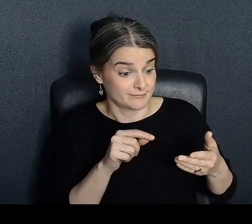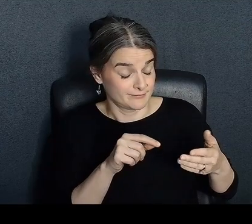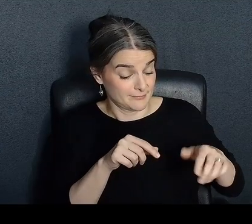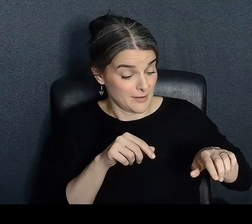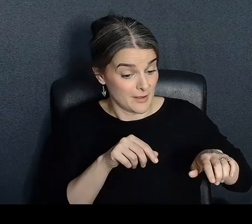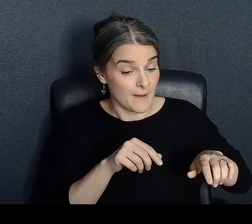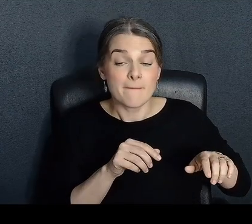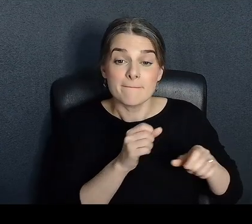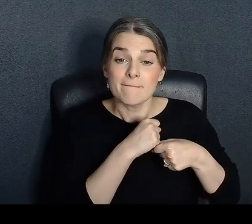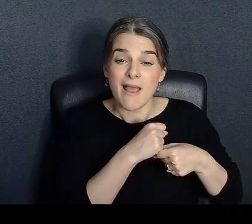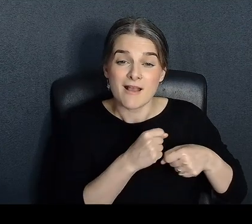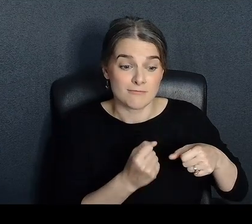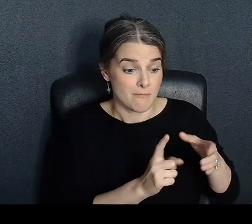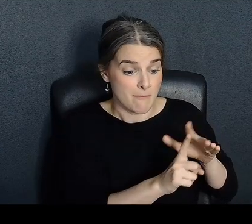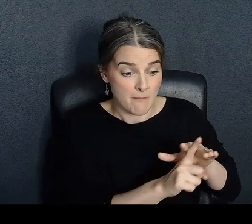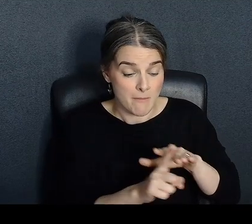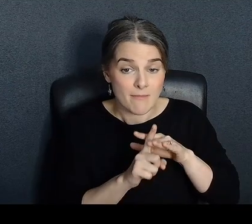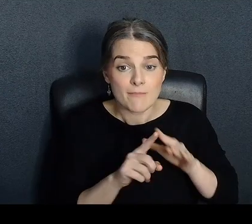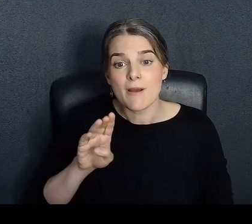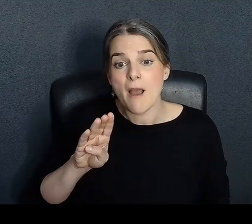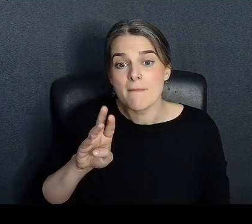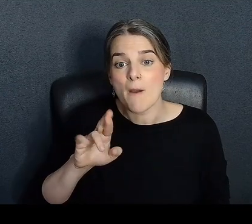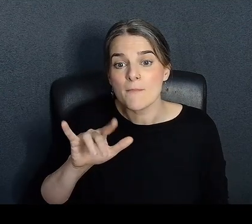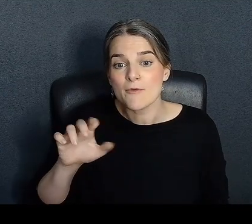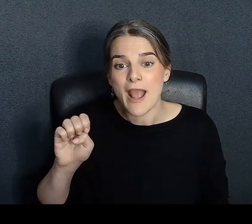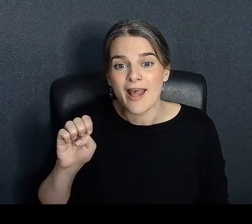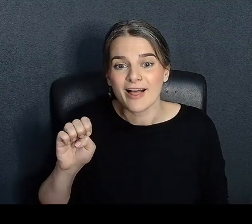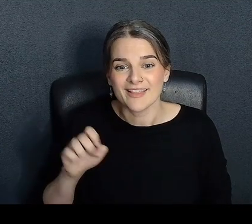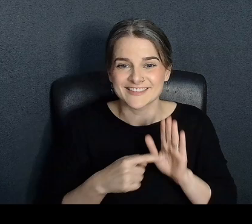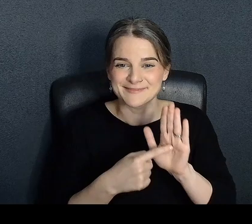So this service is for people that have both combined hearing and vision loss.